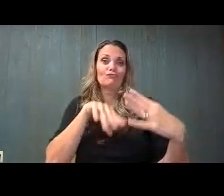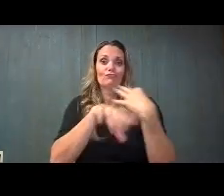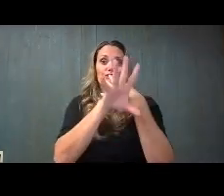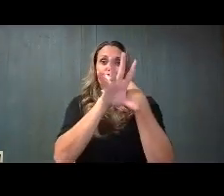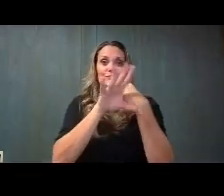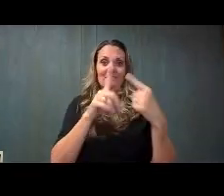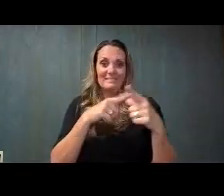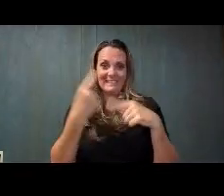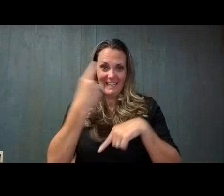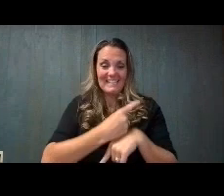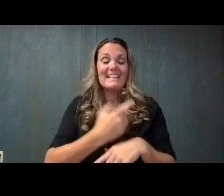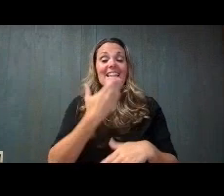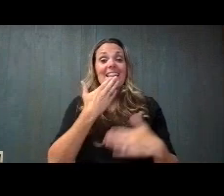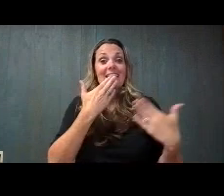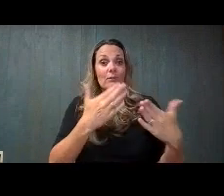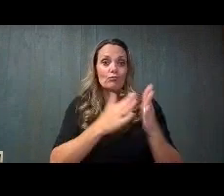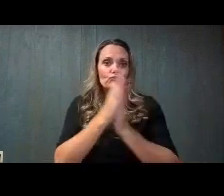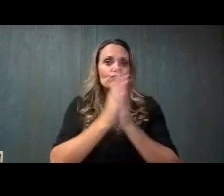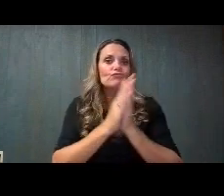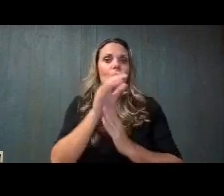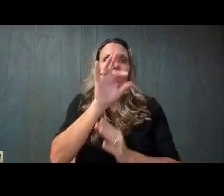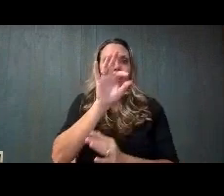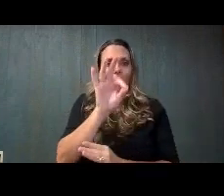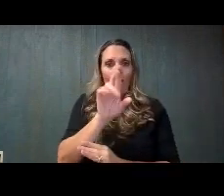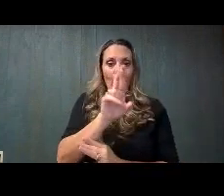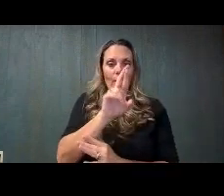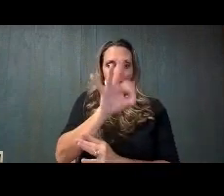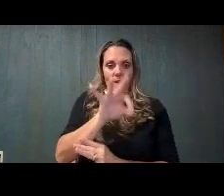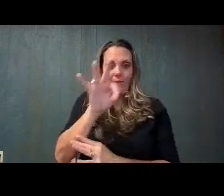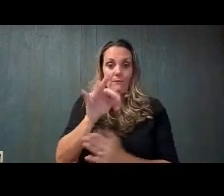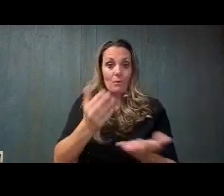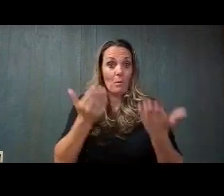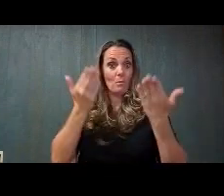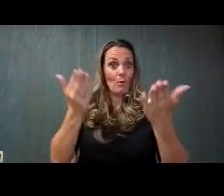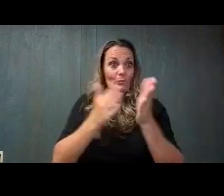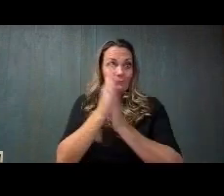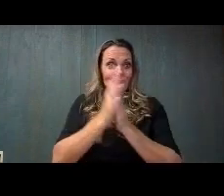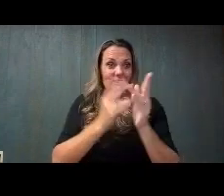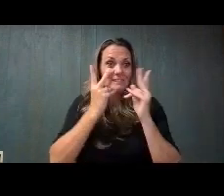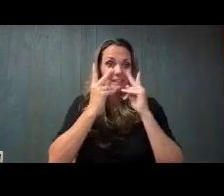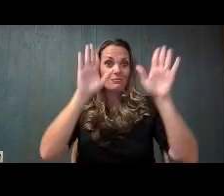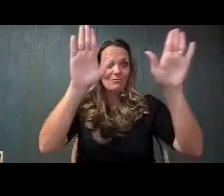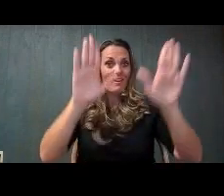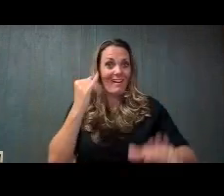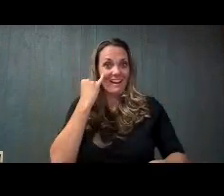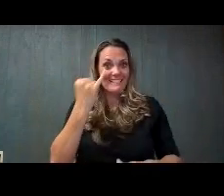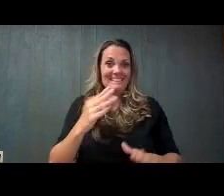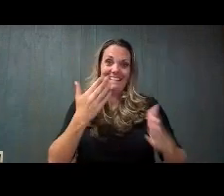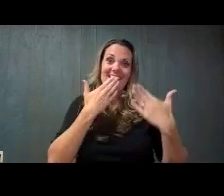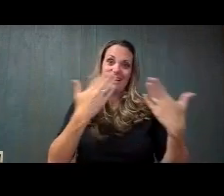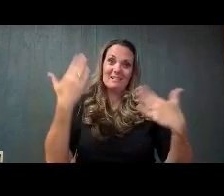We look forward to receiving RF proposals and seeing everyone's great ideas. Thanks so much and have a great day.